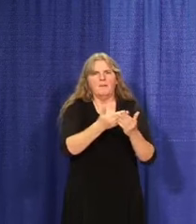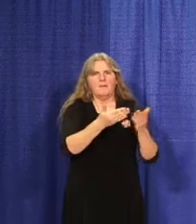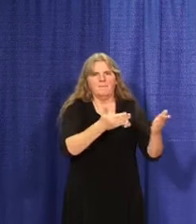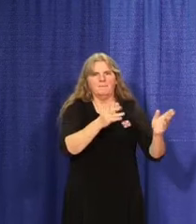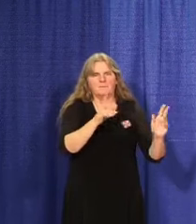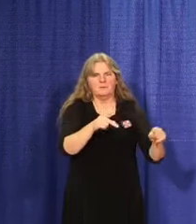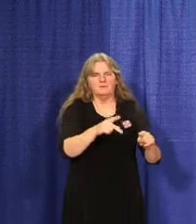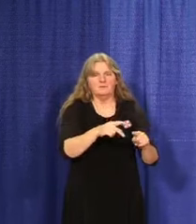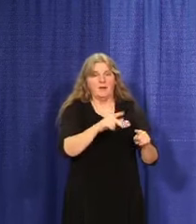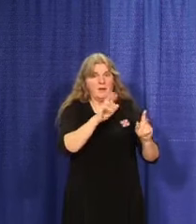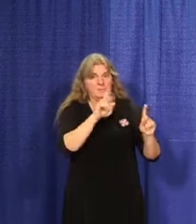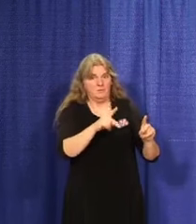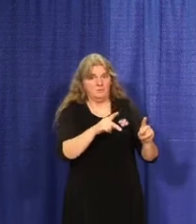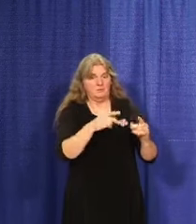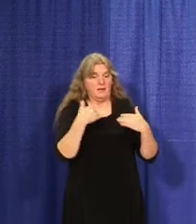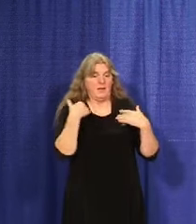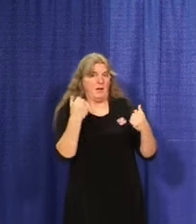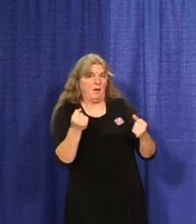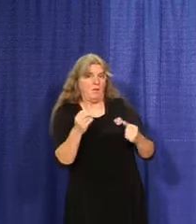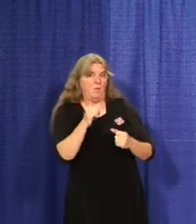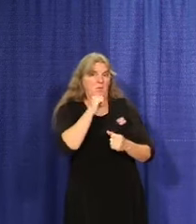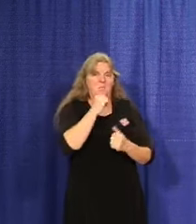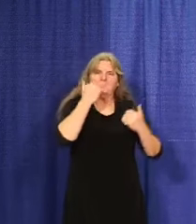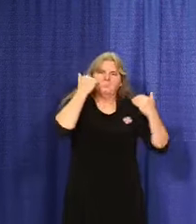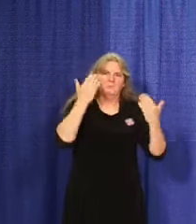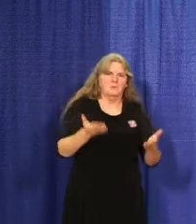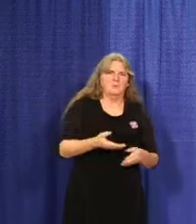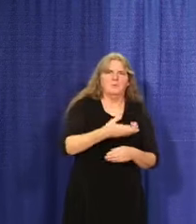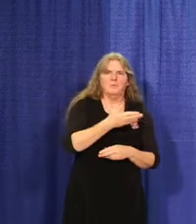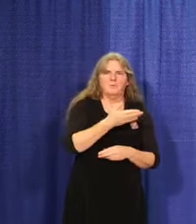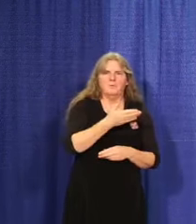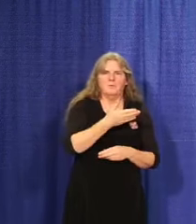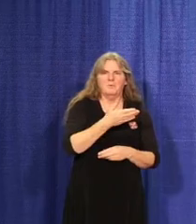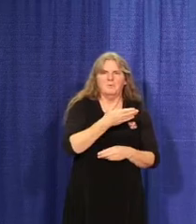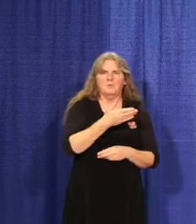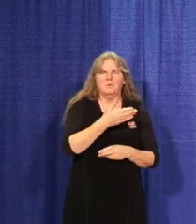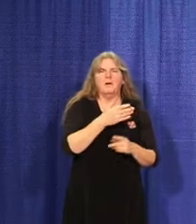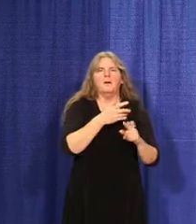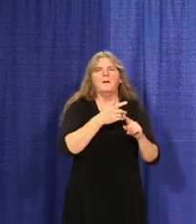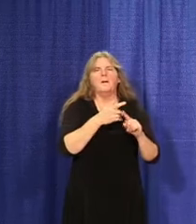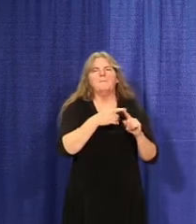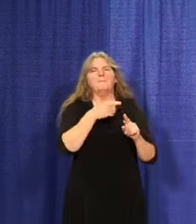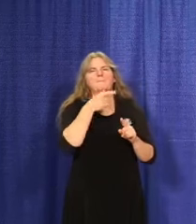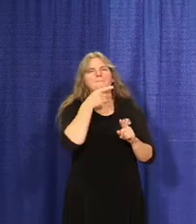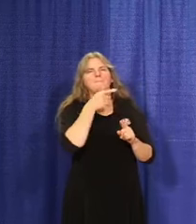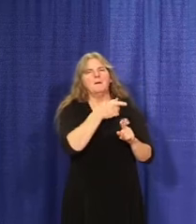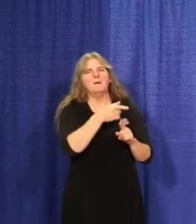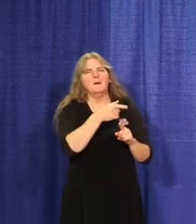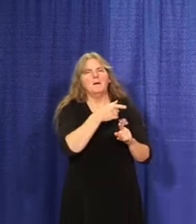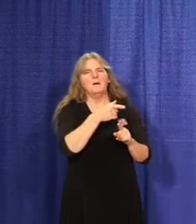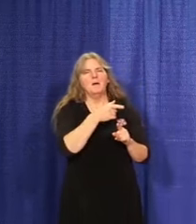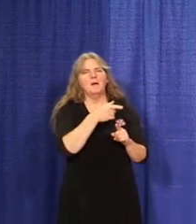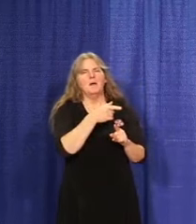walked. tell you officially. But in terms of how it went, that was probably the most